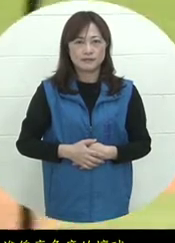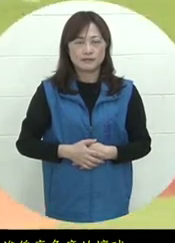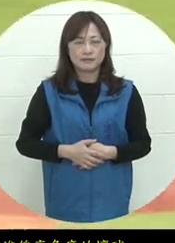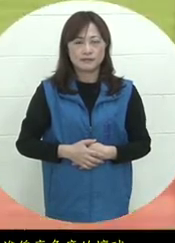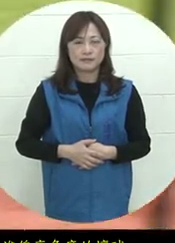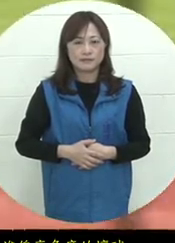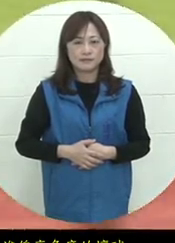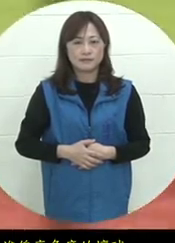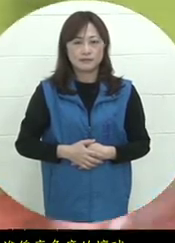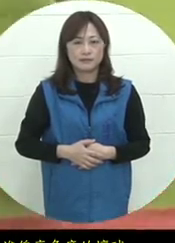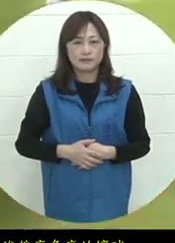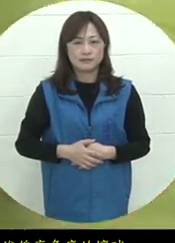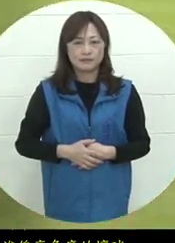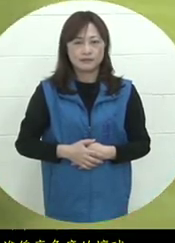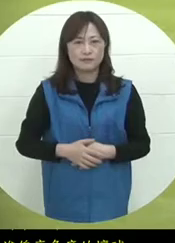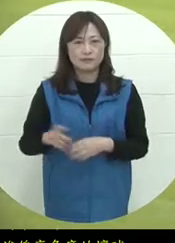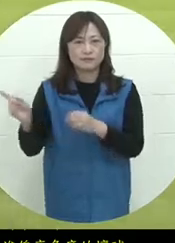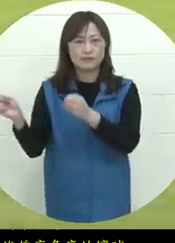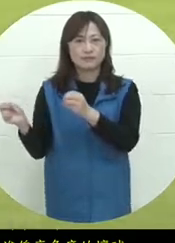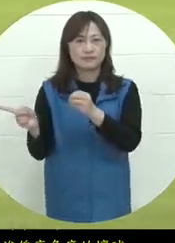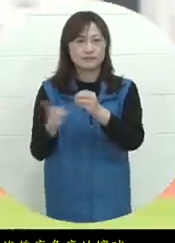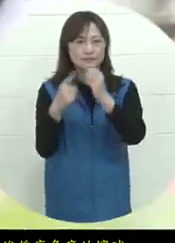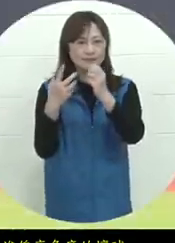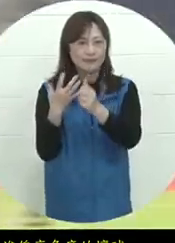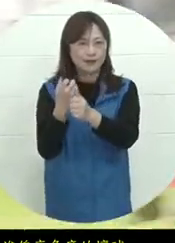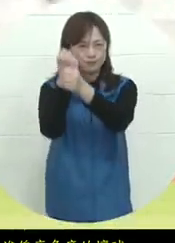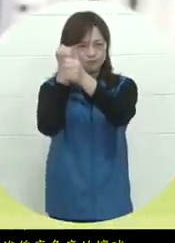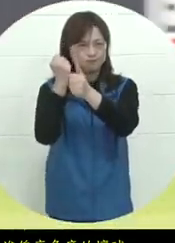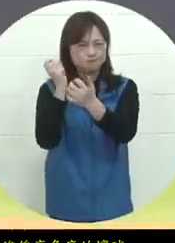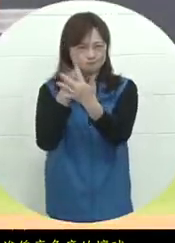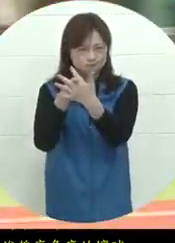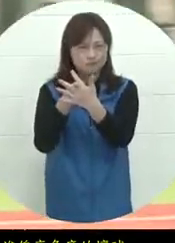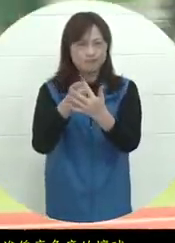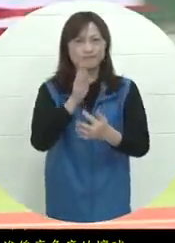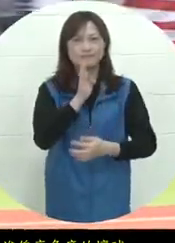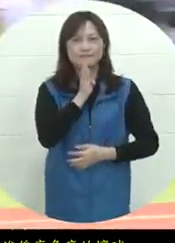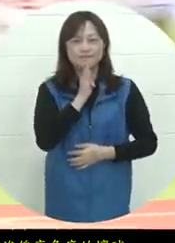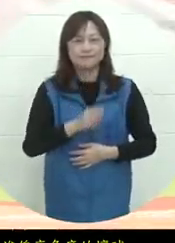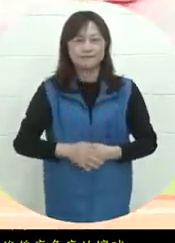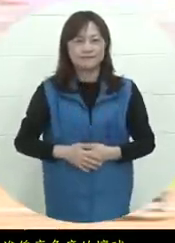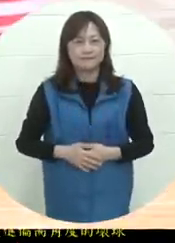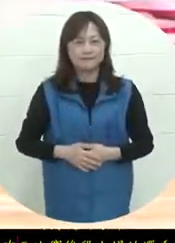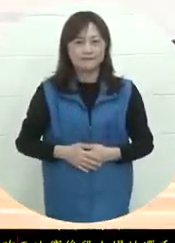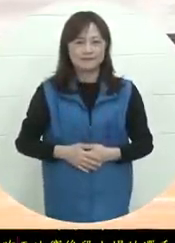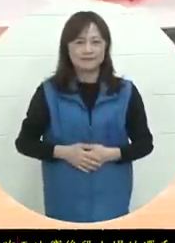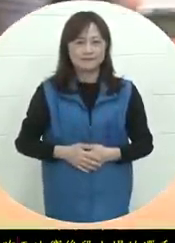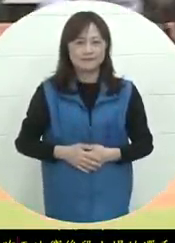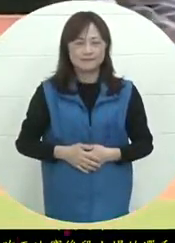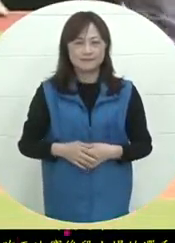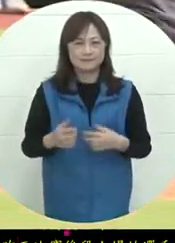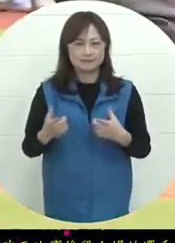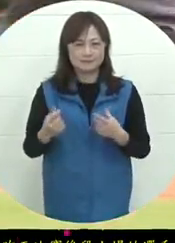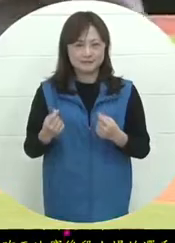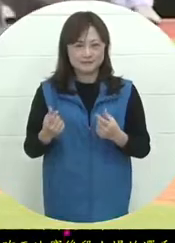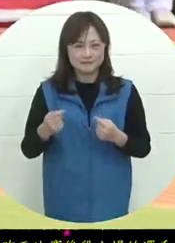Wow, this ball was caught by Nakajima again. It was also a ball between three friends. This ball